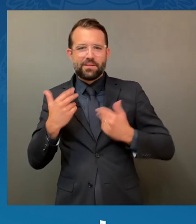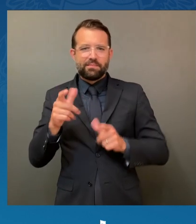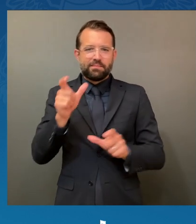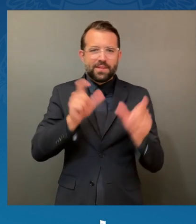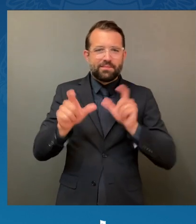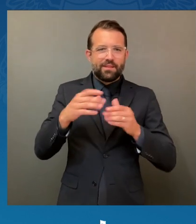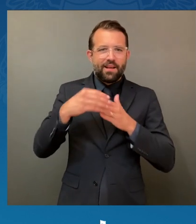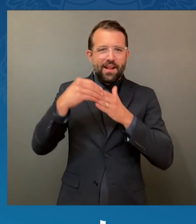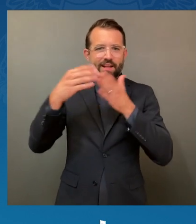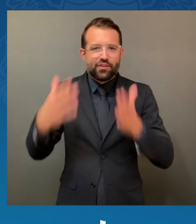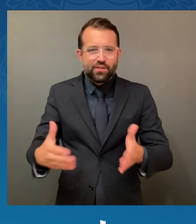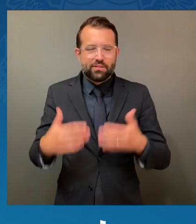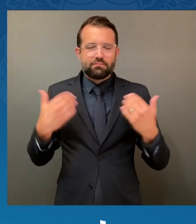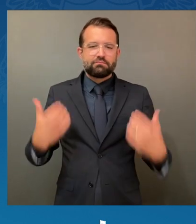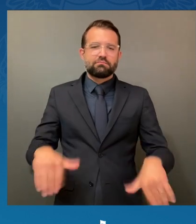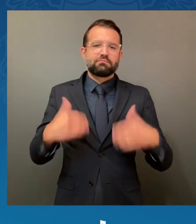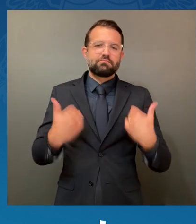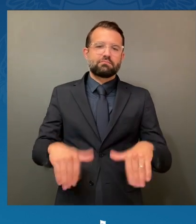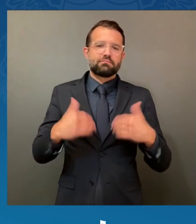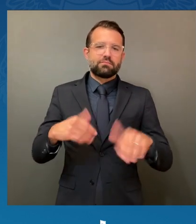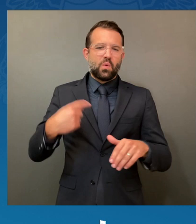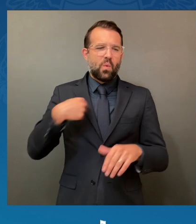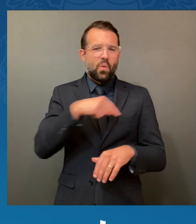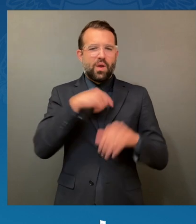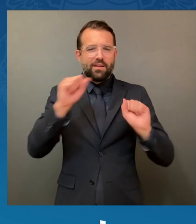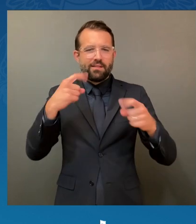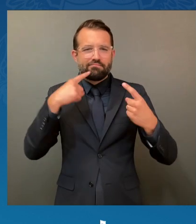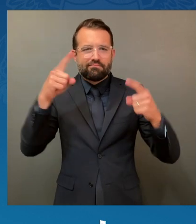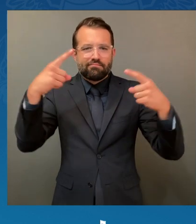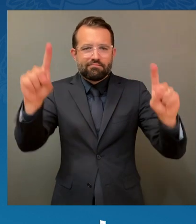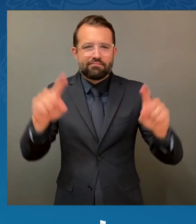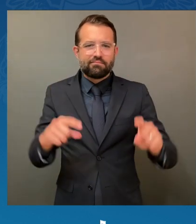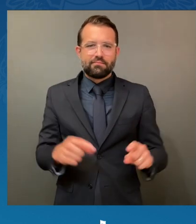of getting in front of the challenges we face but also leading as a nation.